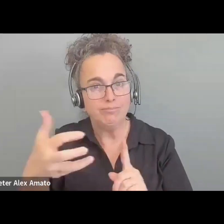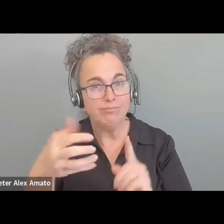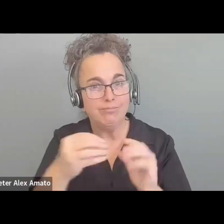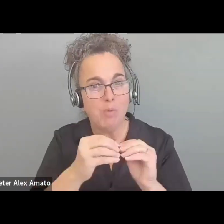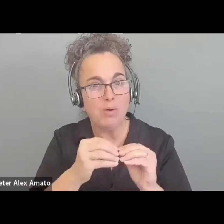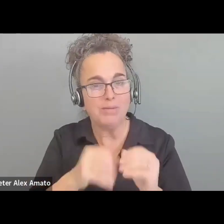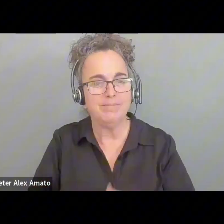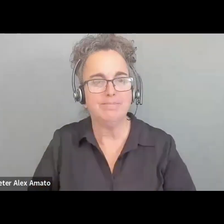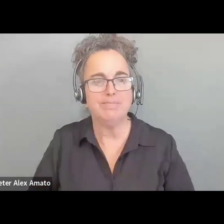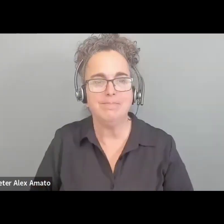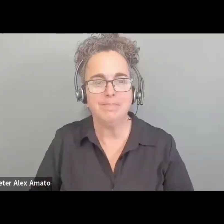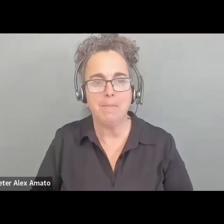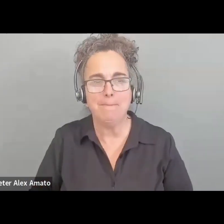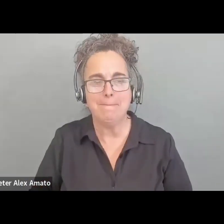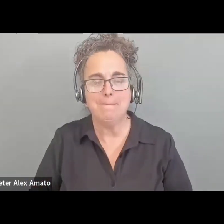I, I love it.